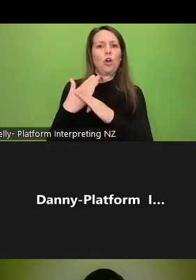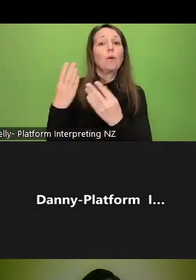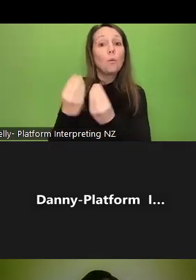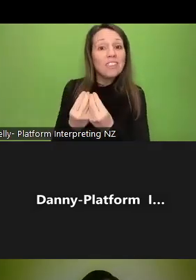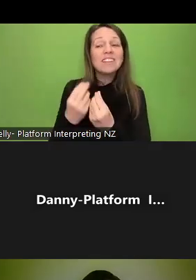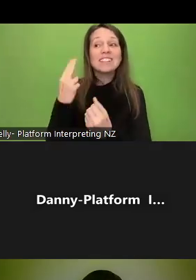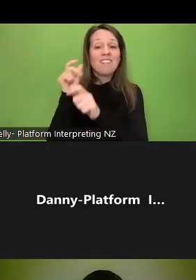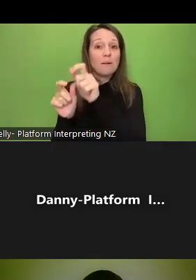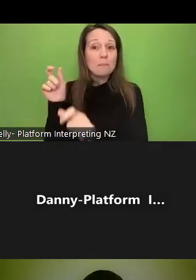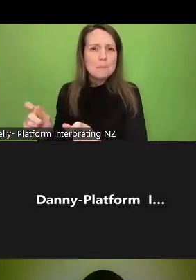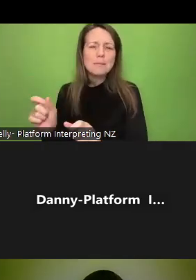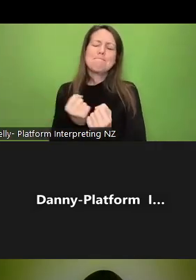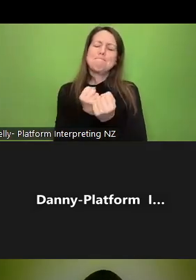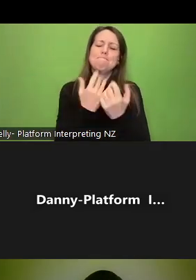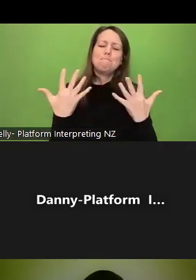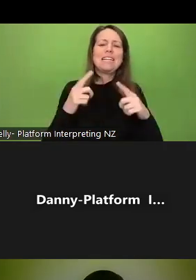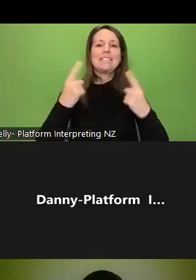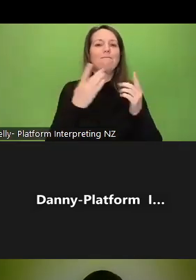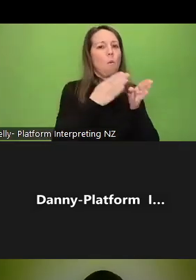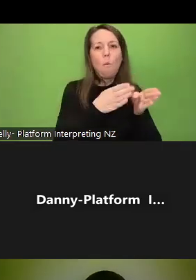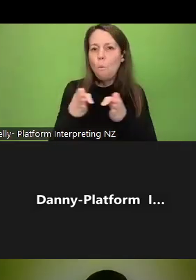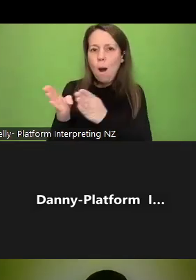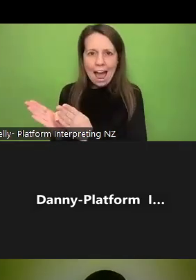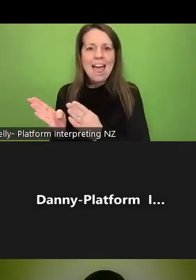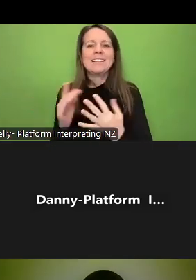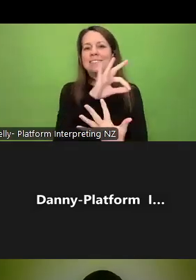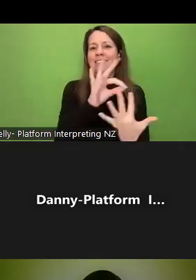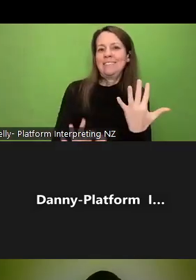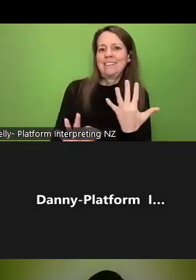and this, of course, is best guided by Deaf creatives themselves. So,